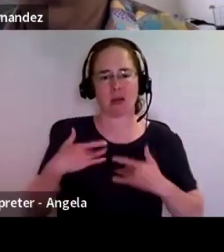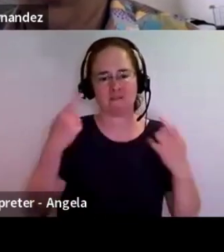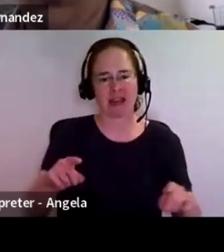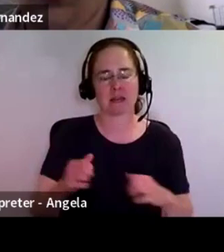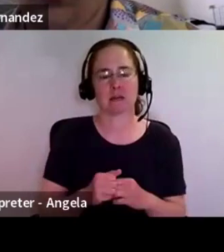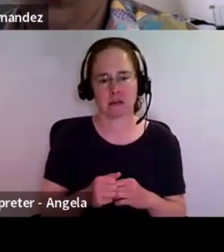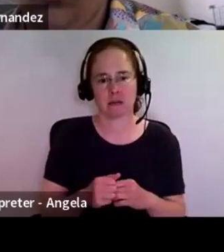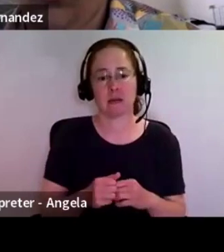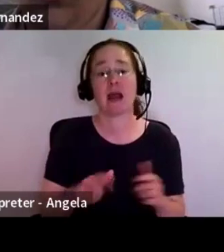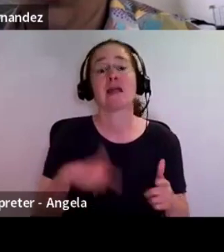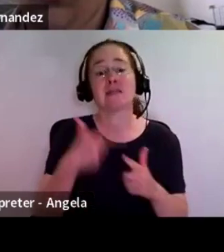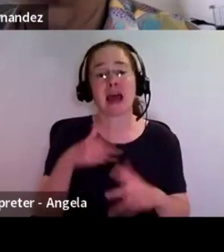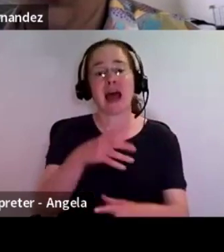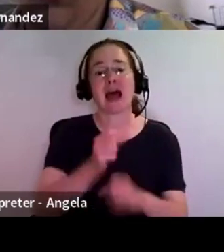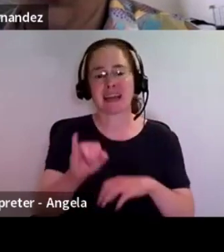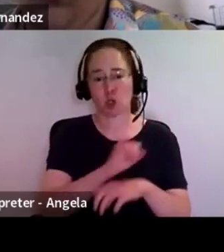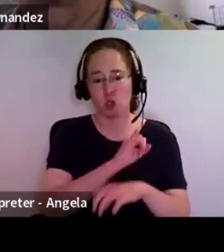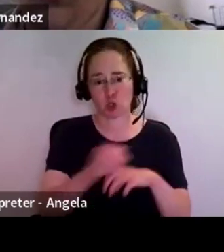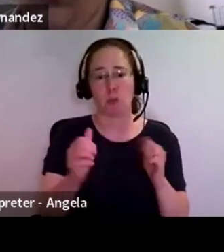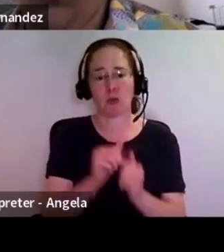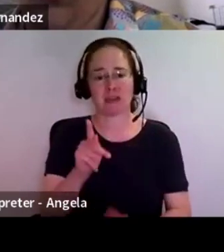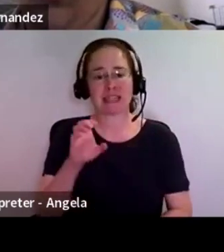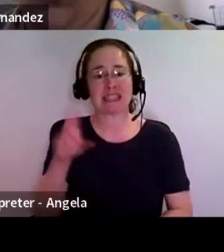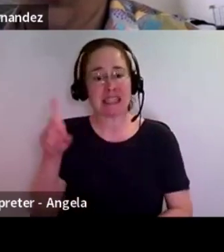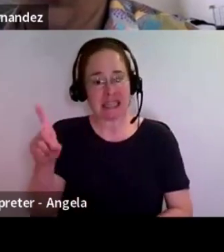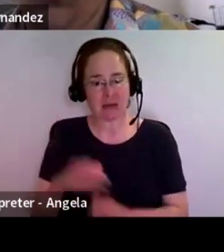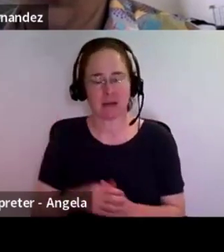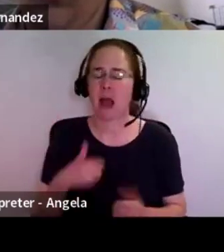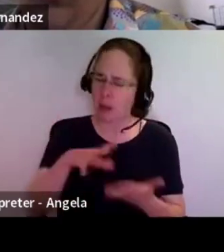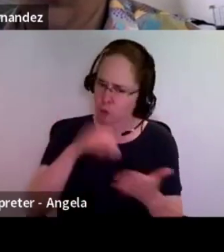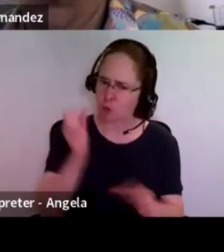an internship with Kcd, I'm learning to make an impact more